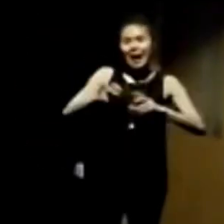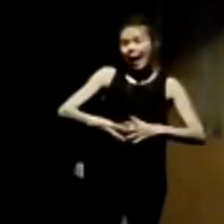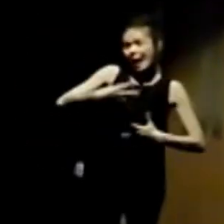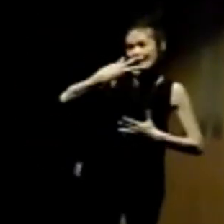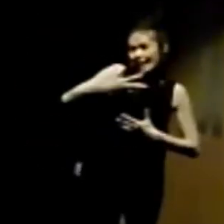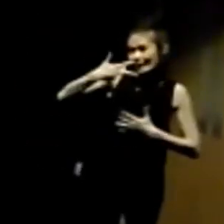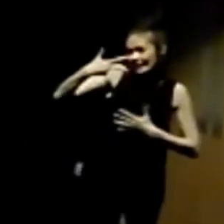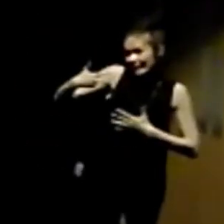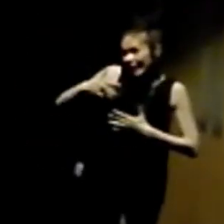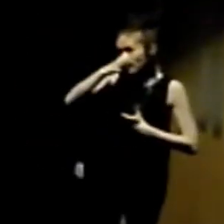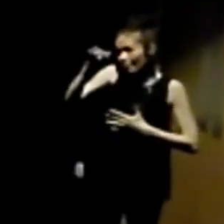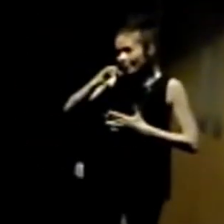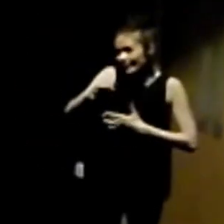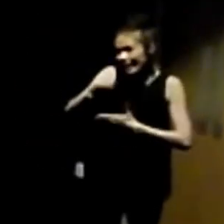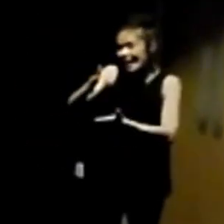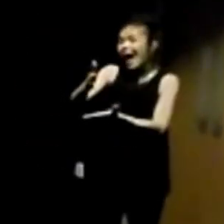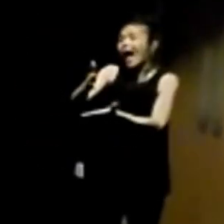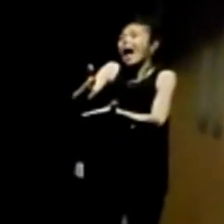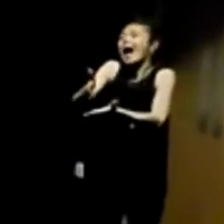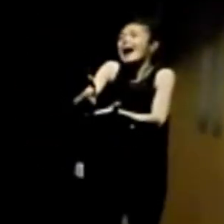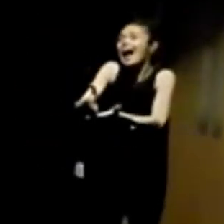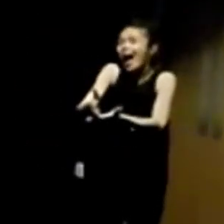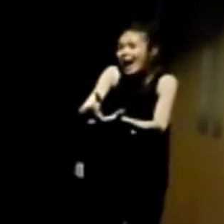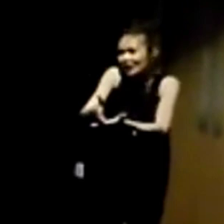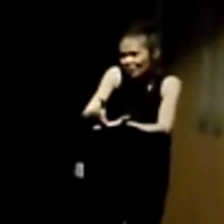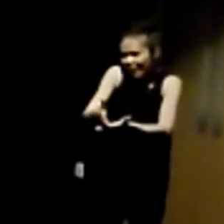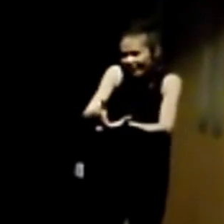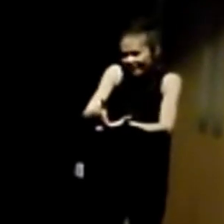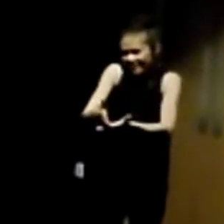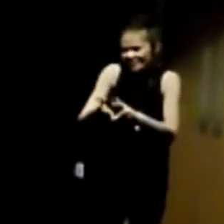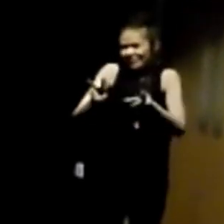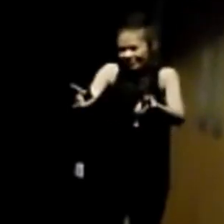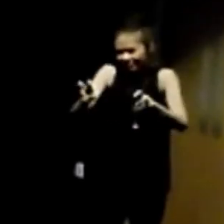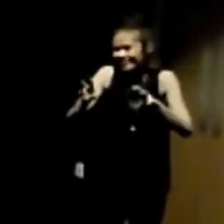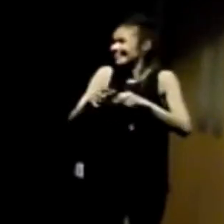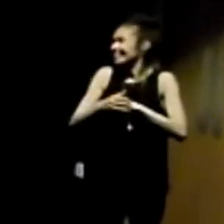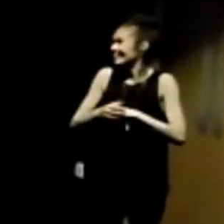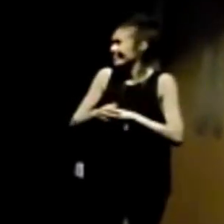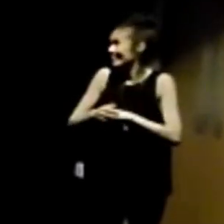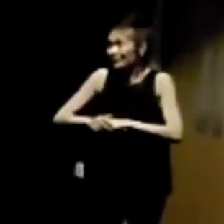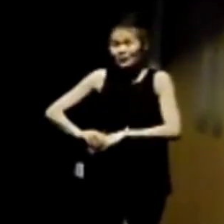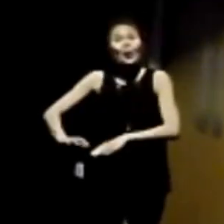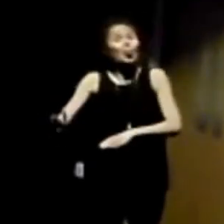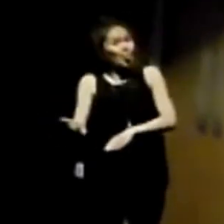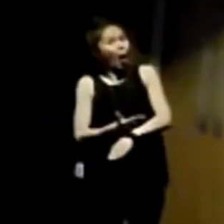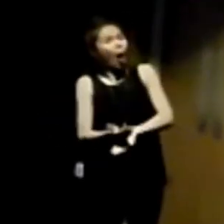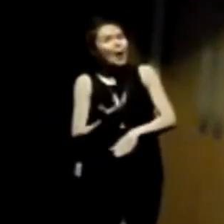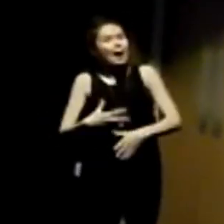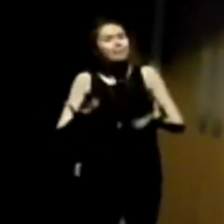And er, I was here earlier with Ben and people for a technical rehearsal which went on,